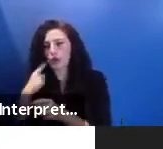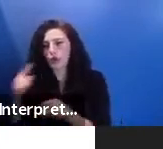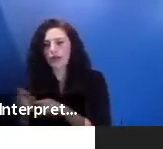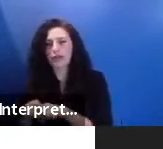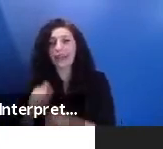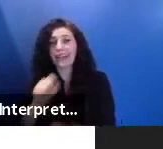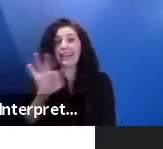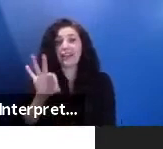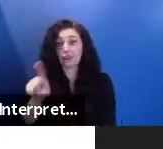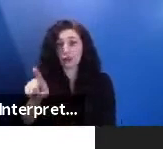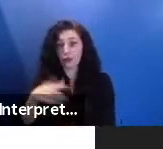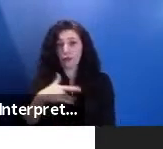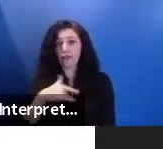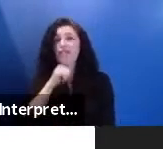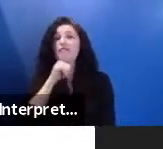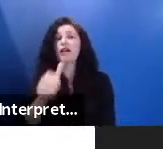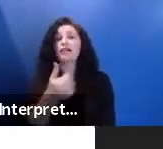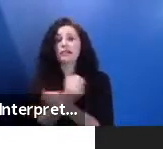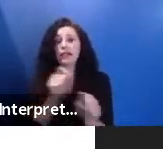you have the right to raise your concern with production.